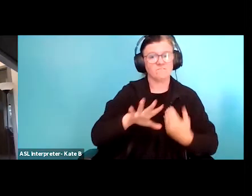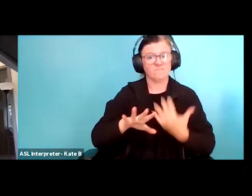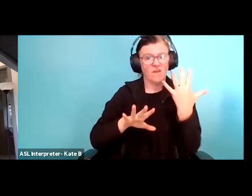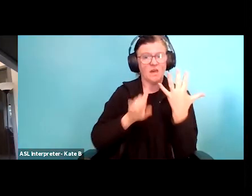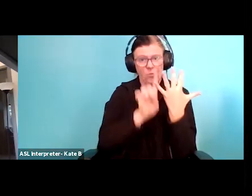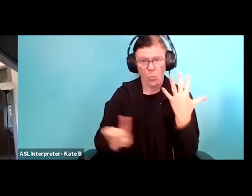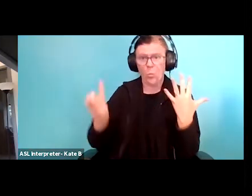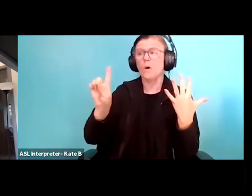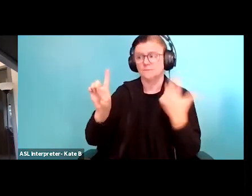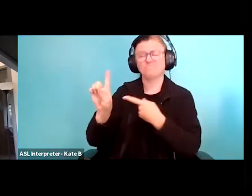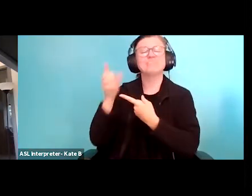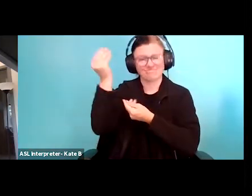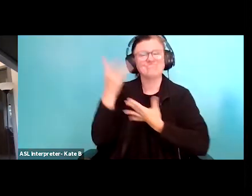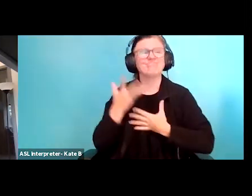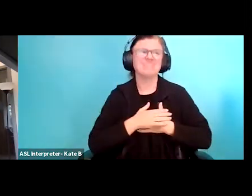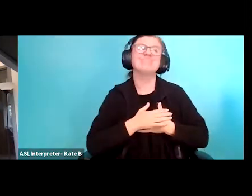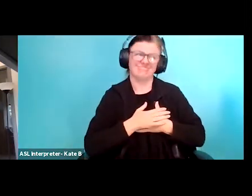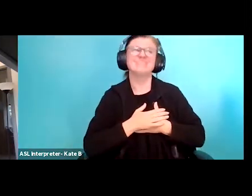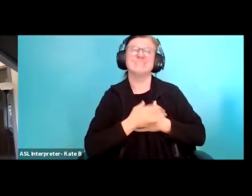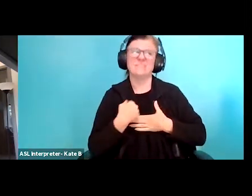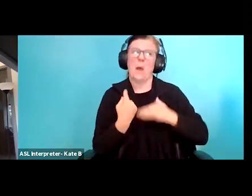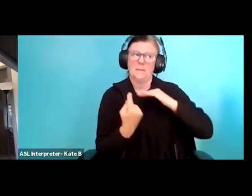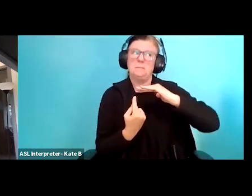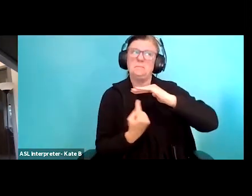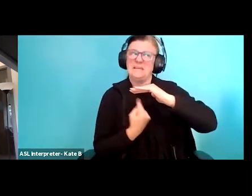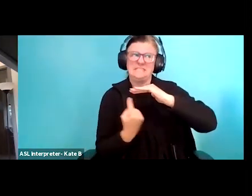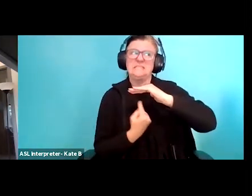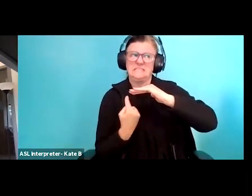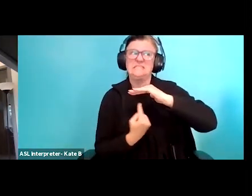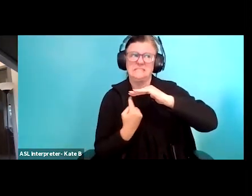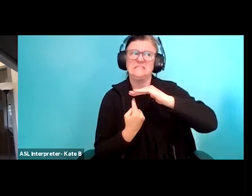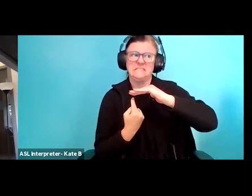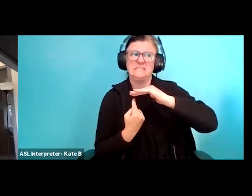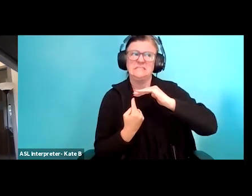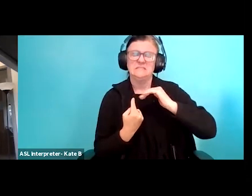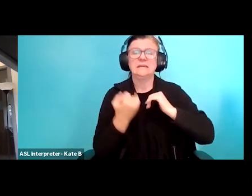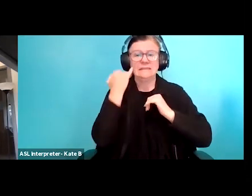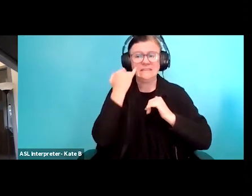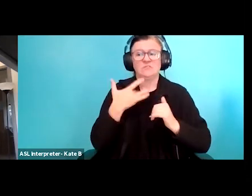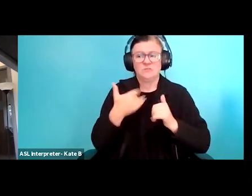do indicate high levels of social isolation based on the national health agent trend survey or